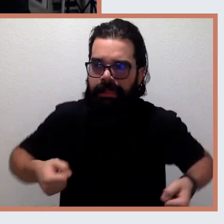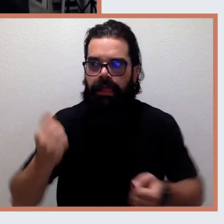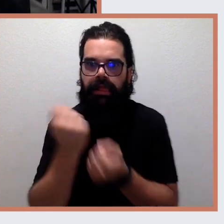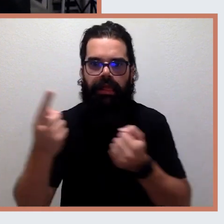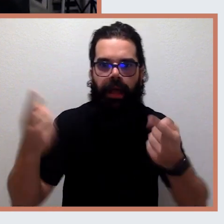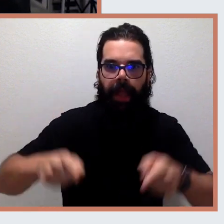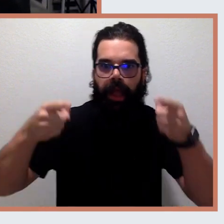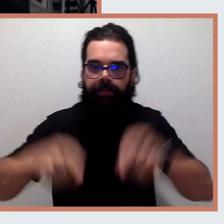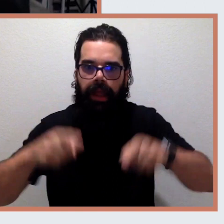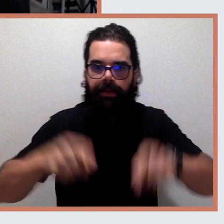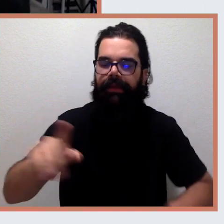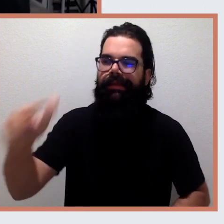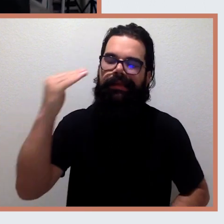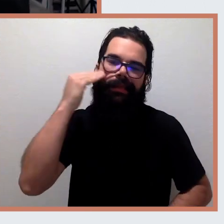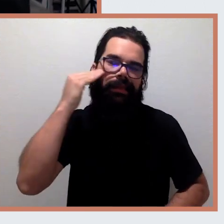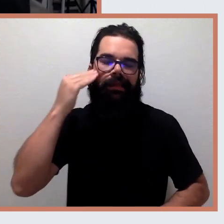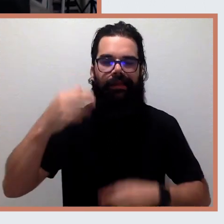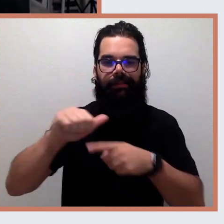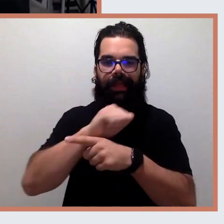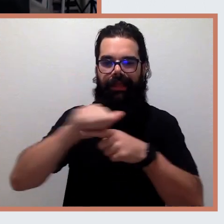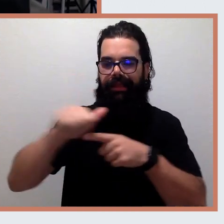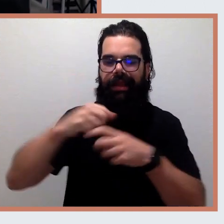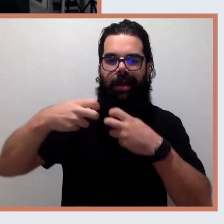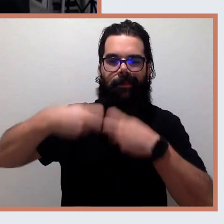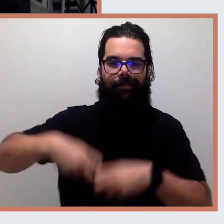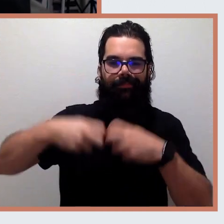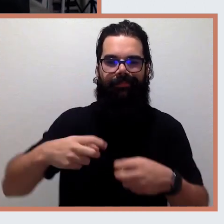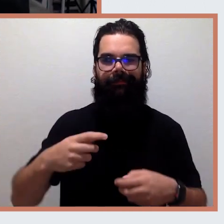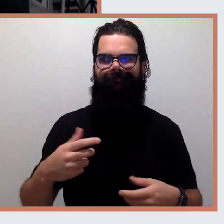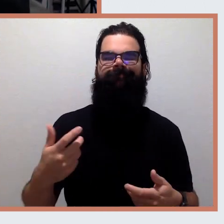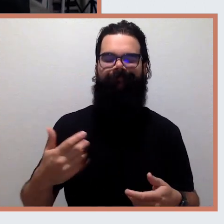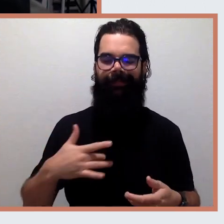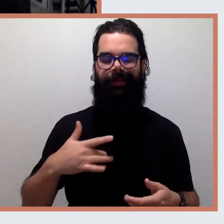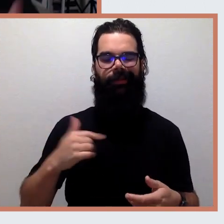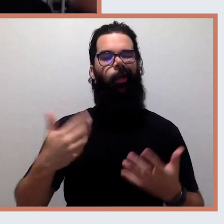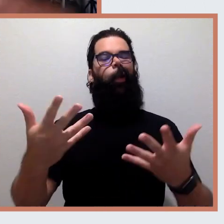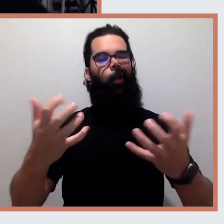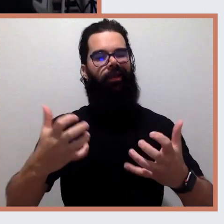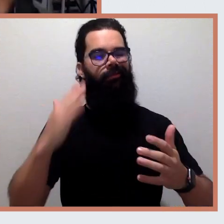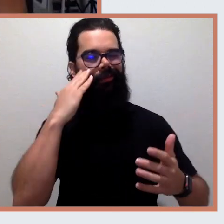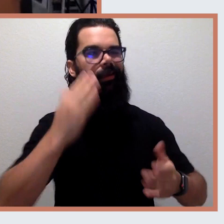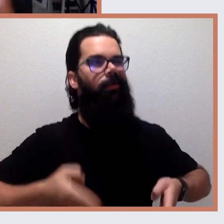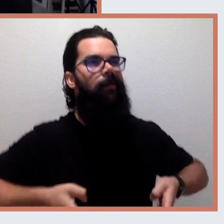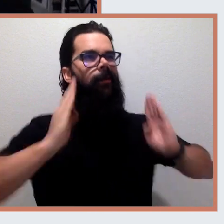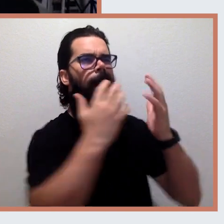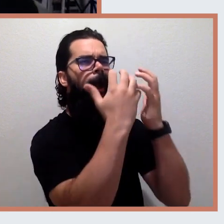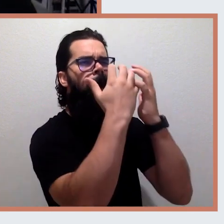You know, and, "Practice, blew my knee out." I couldn't be like, "I scored a touchdown and we won, but I lost my knee."